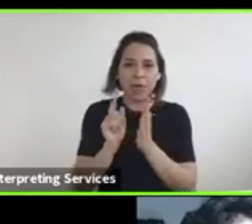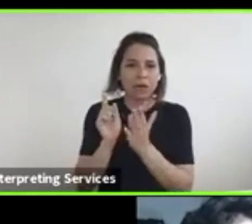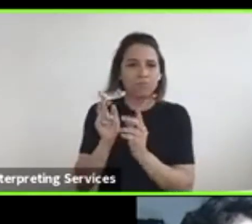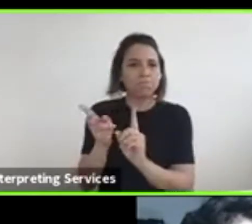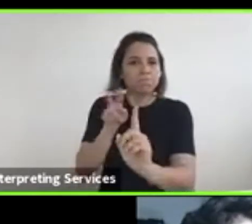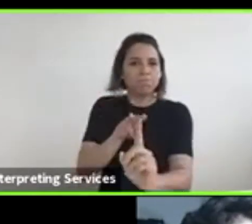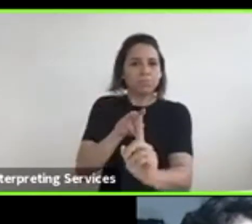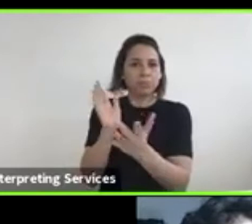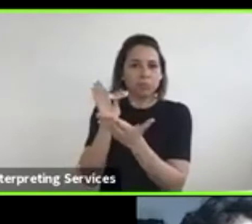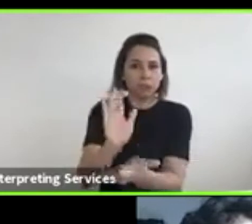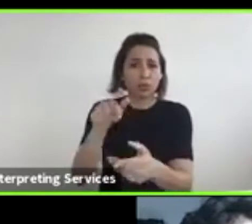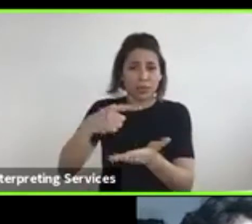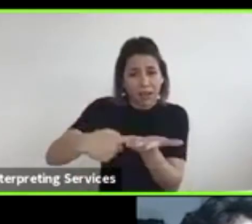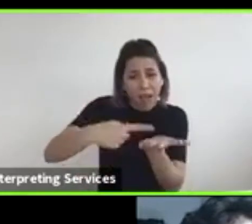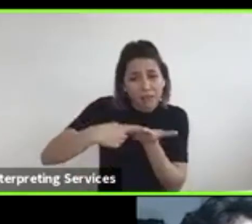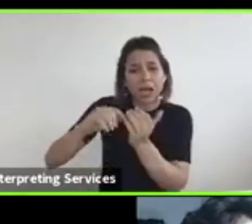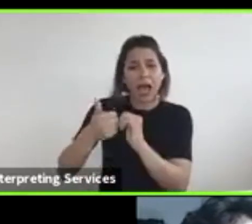IT'S THE SENSE OF URGENCY THAT I HAVE.